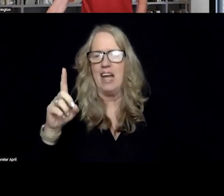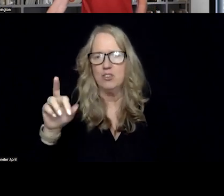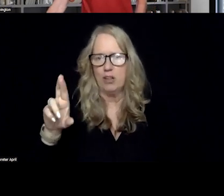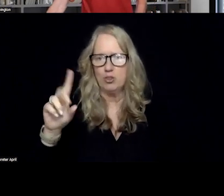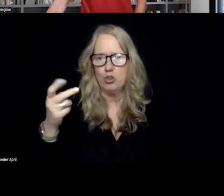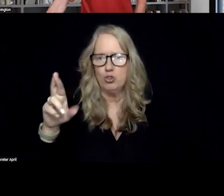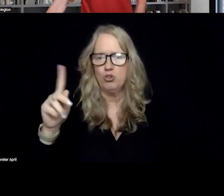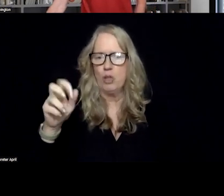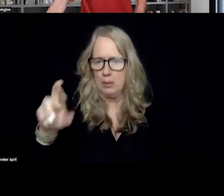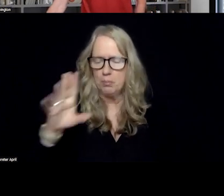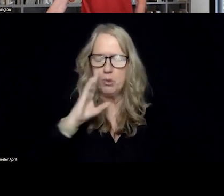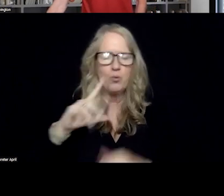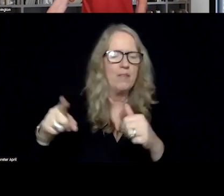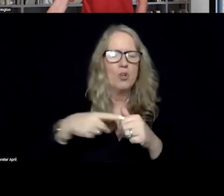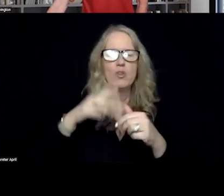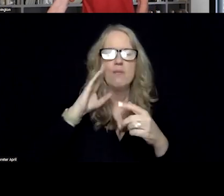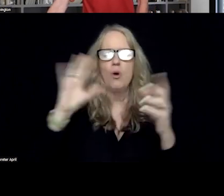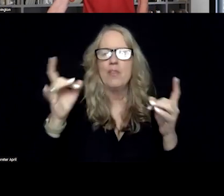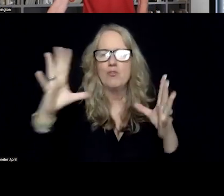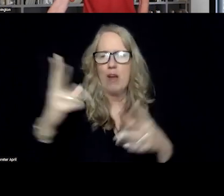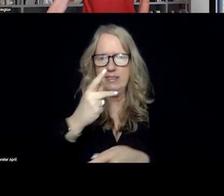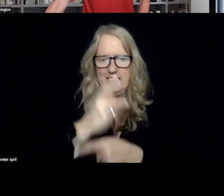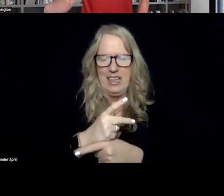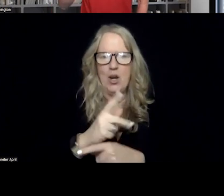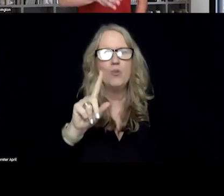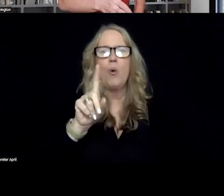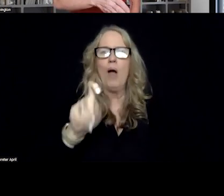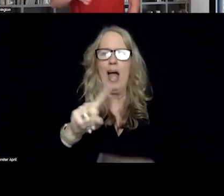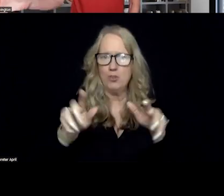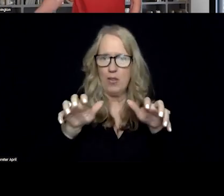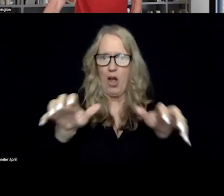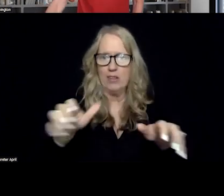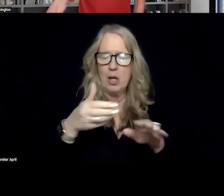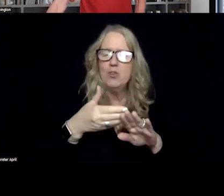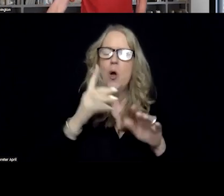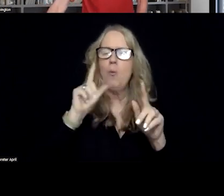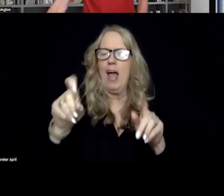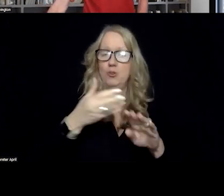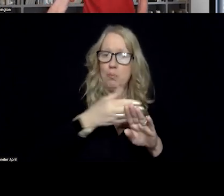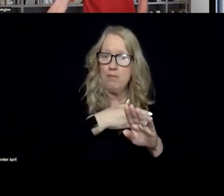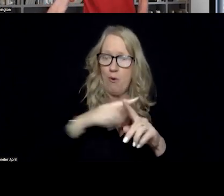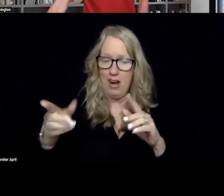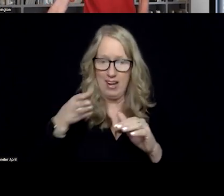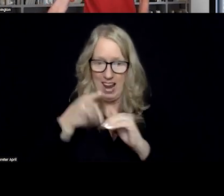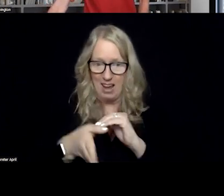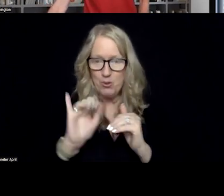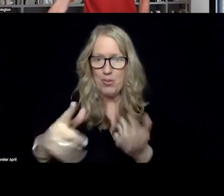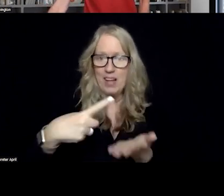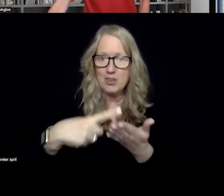CRISIS CARE? WE DID A LIKERT SCALE ON